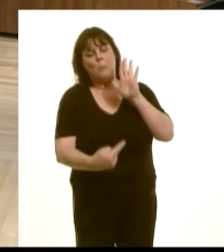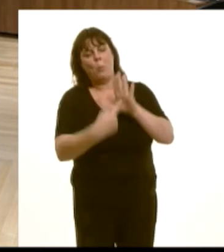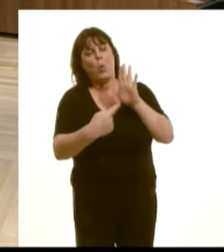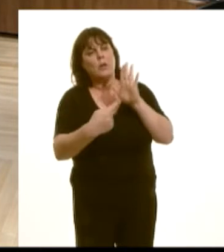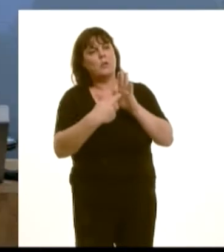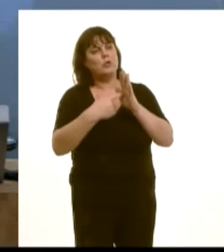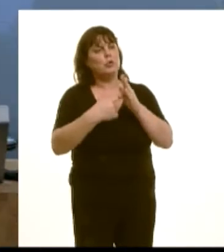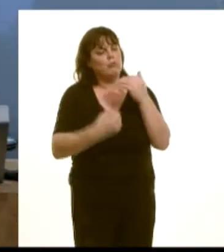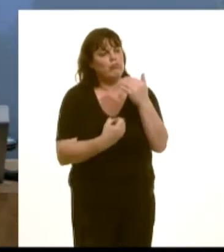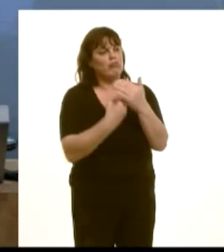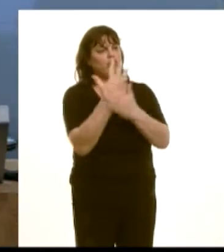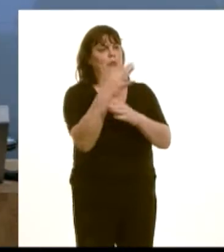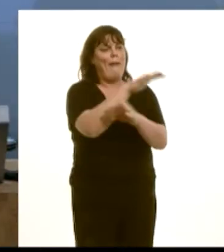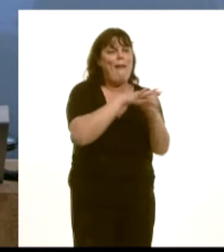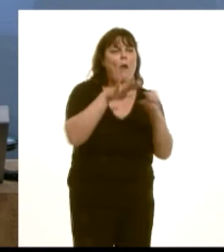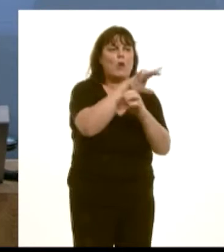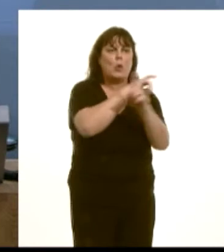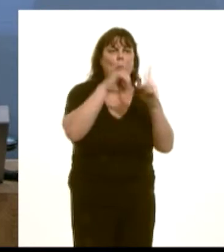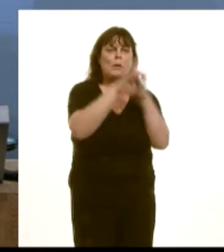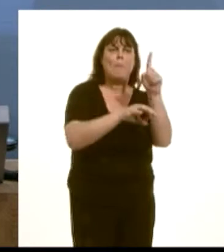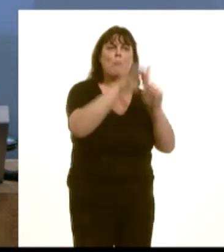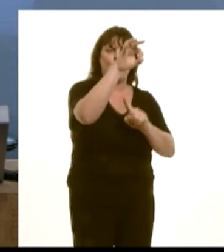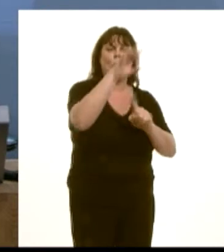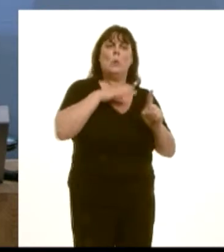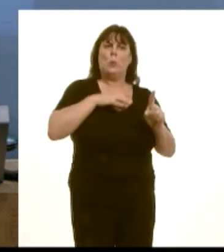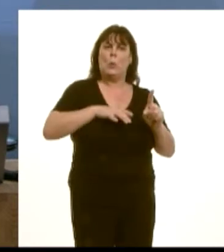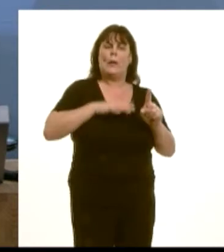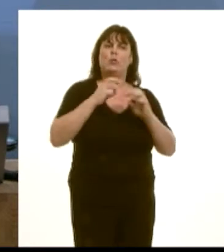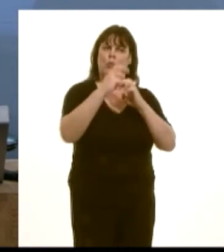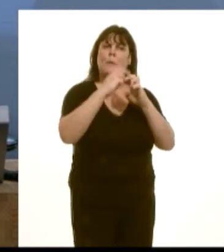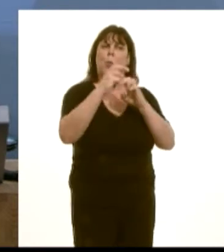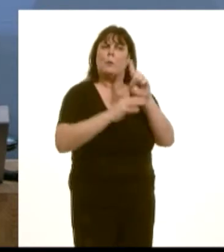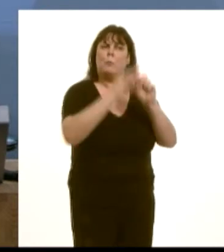and economic development in all communities. While a metro system is very welcome, obviously